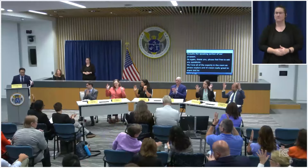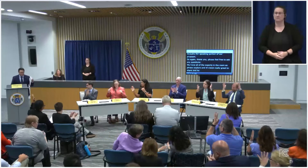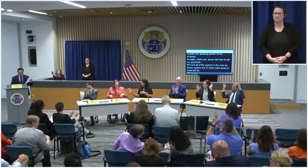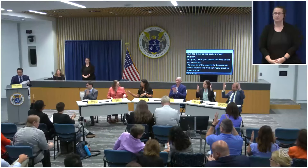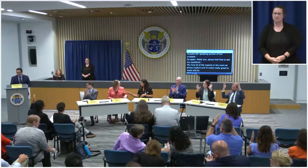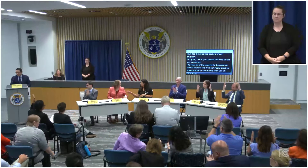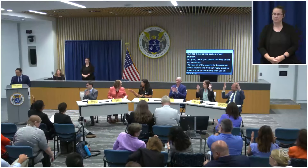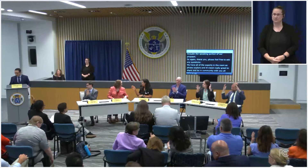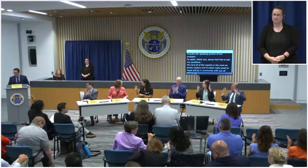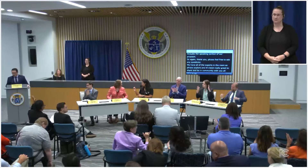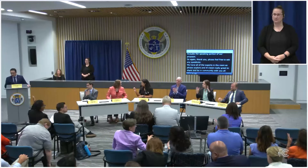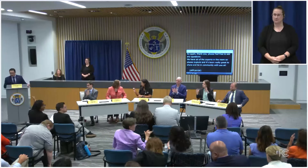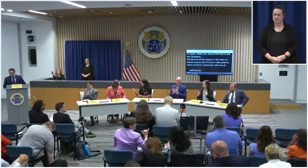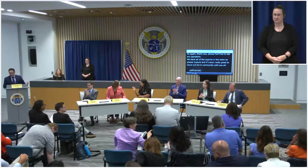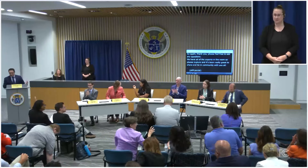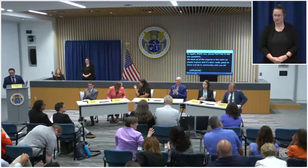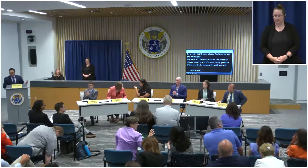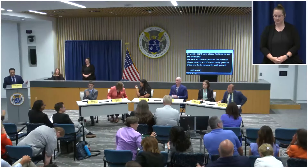COMMUNITY WITH YOU ALL.